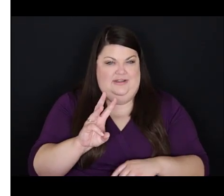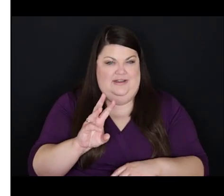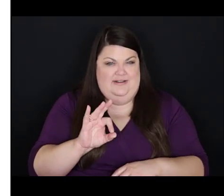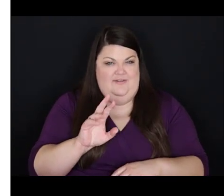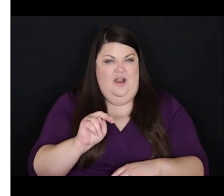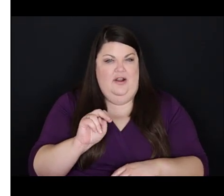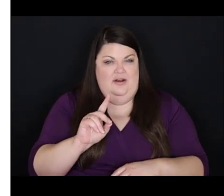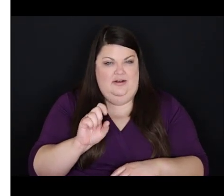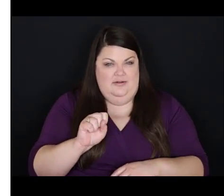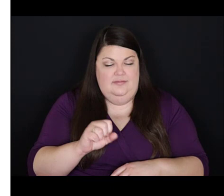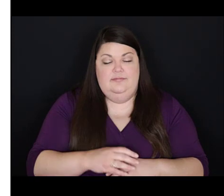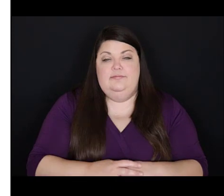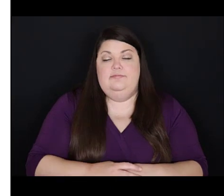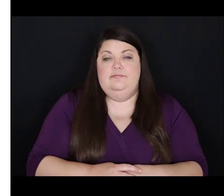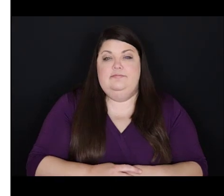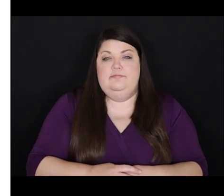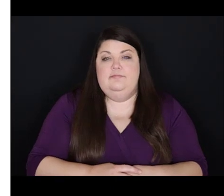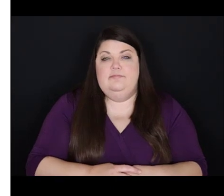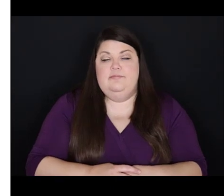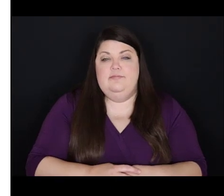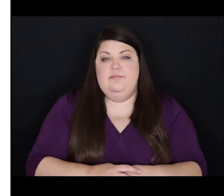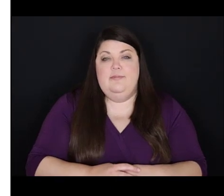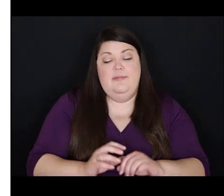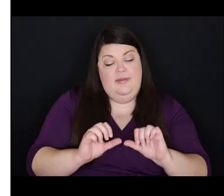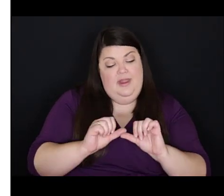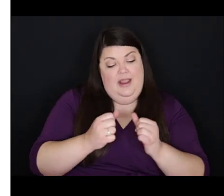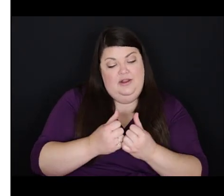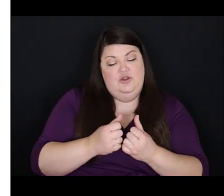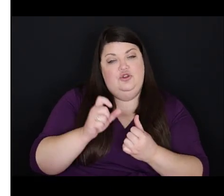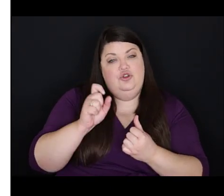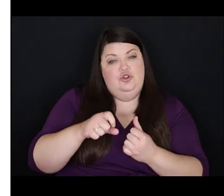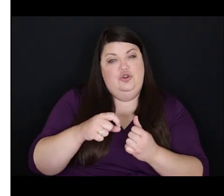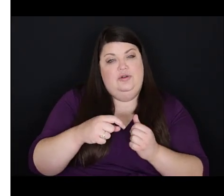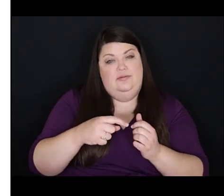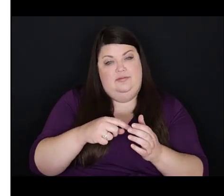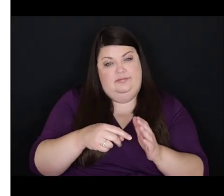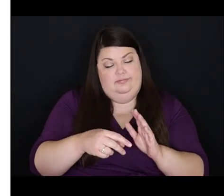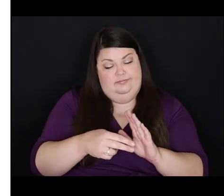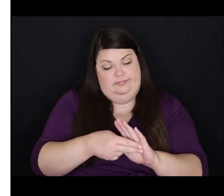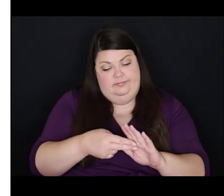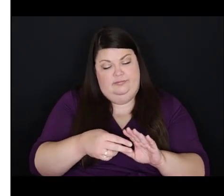Agencies should indicate whether goals are continuing into the next program year,